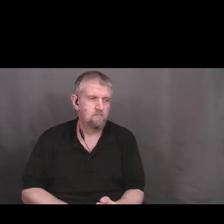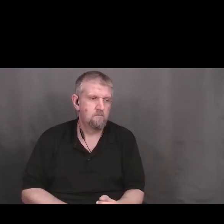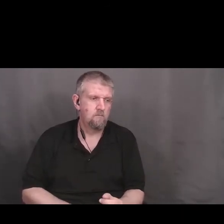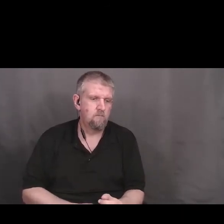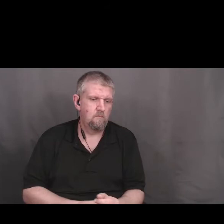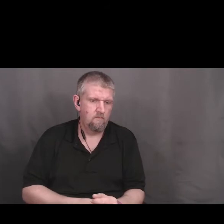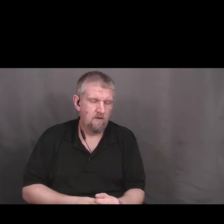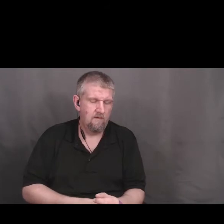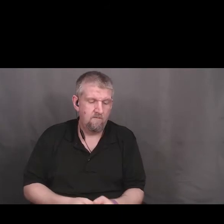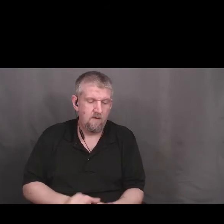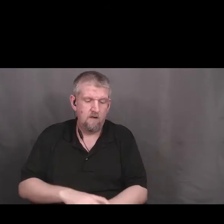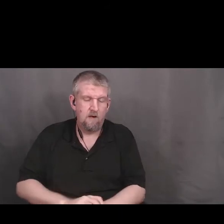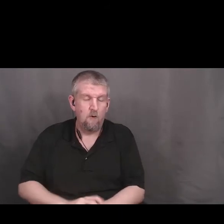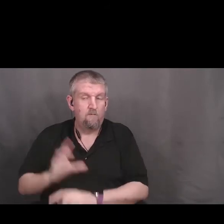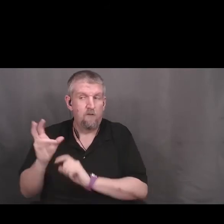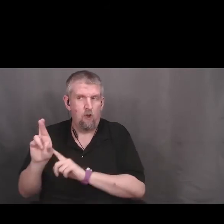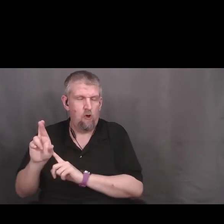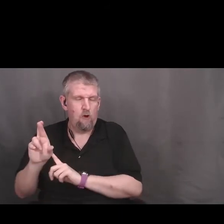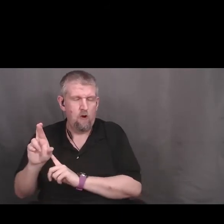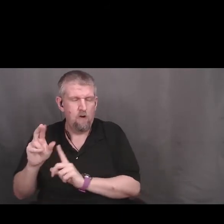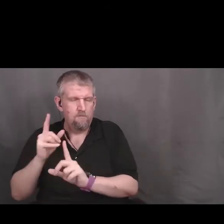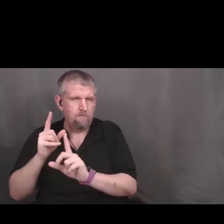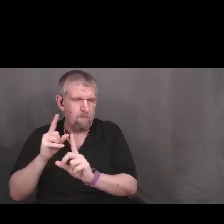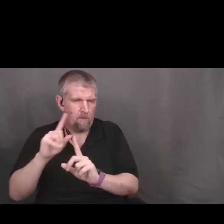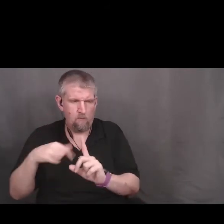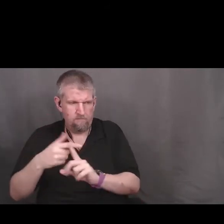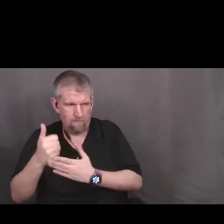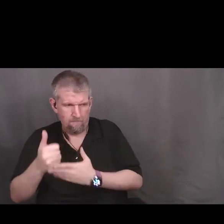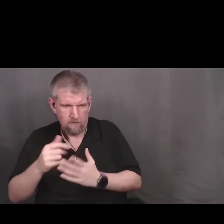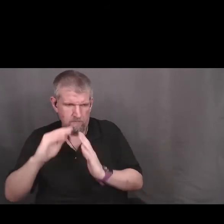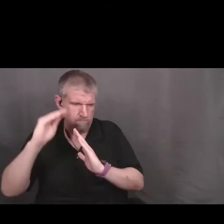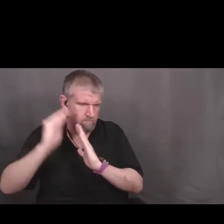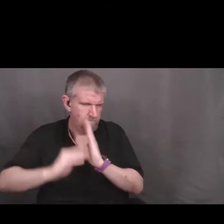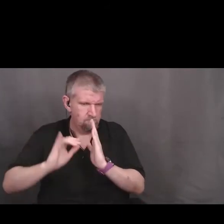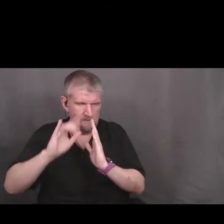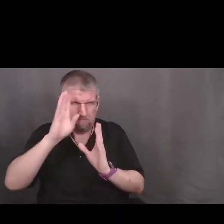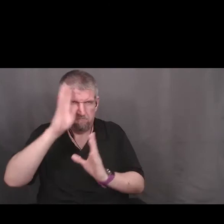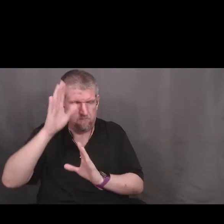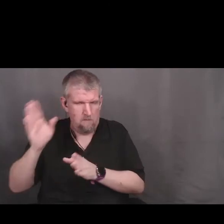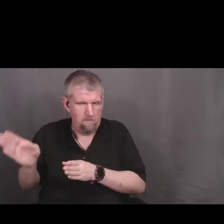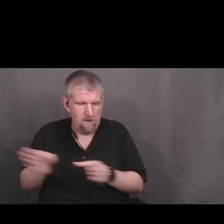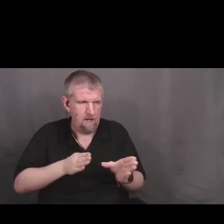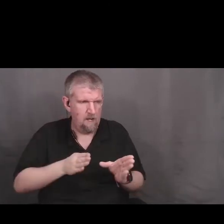when they are creating the individualized plan for employment or IPE, one of the emphasis